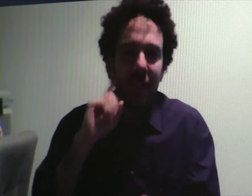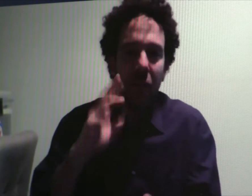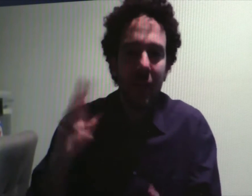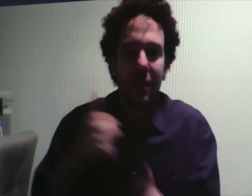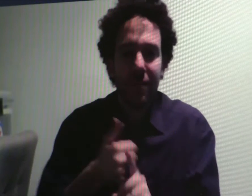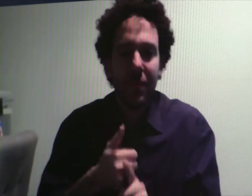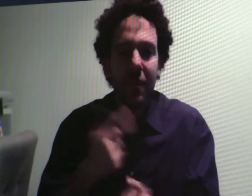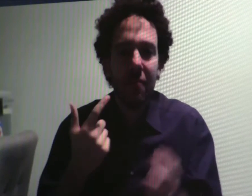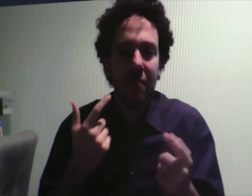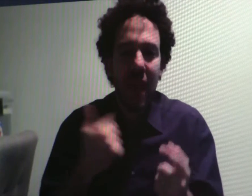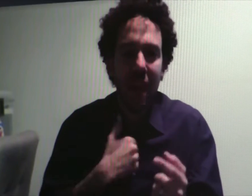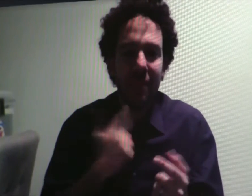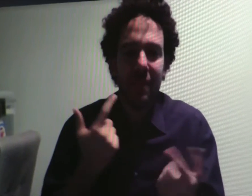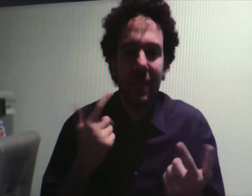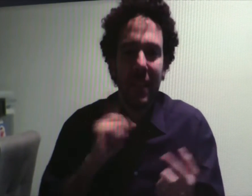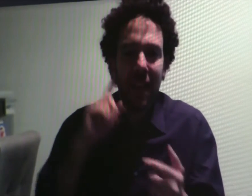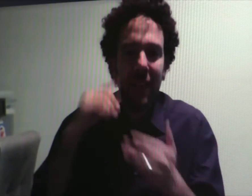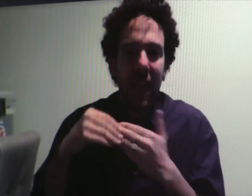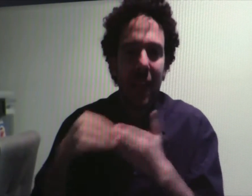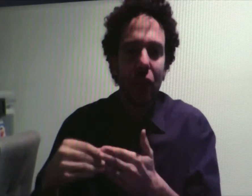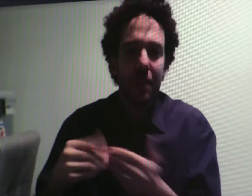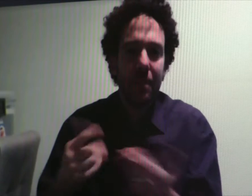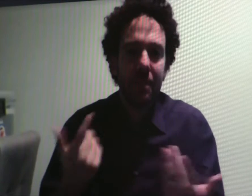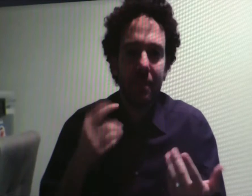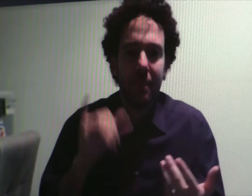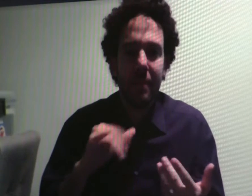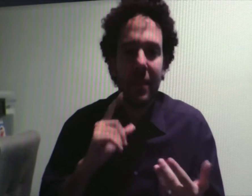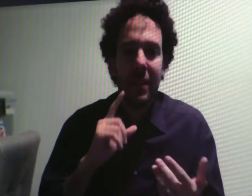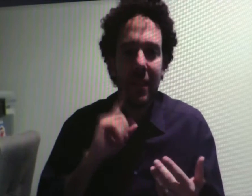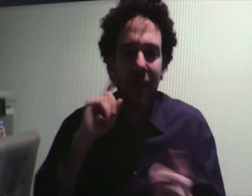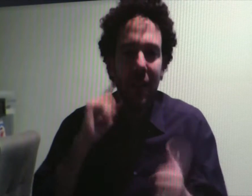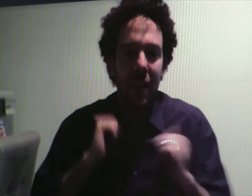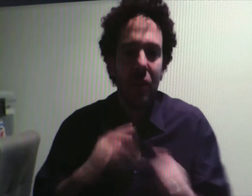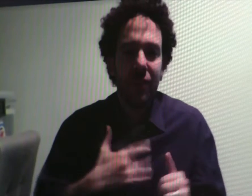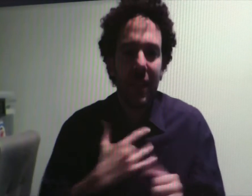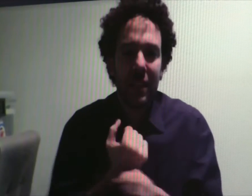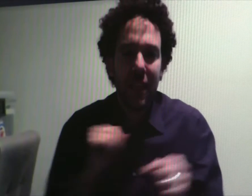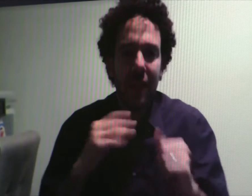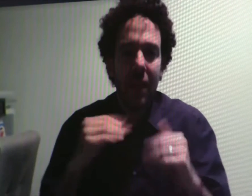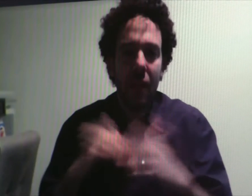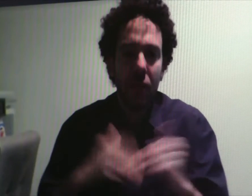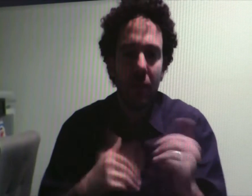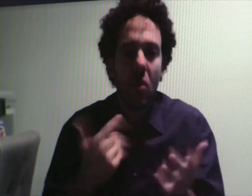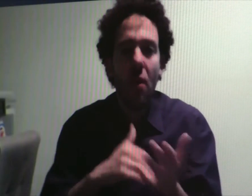My point is, Deaf West has been led by Deaf leadership. And in turn, Deaf actors have felt safe and comfortable.